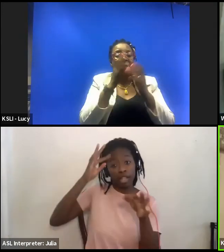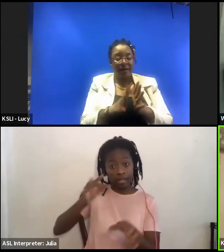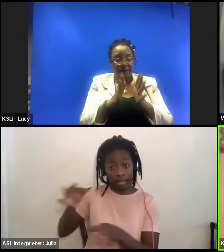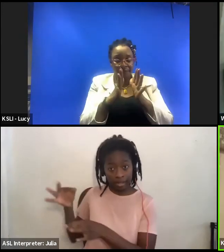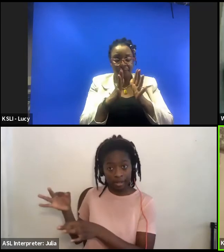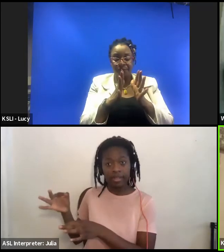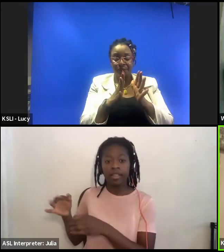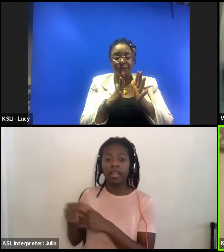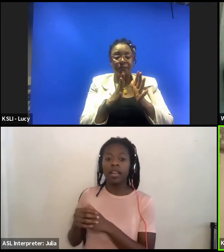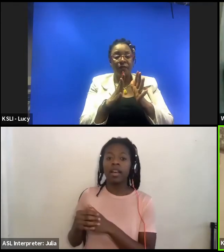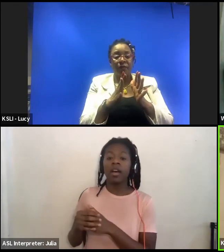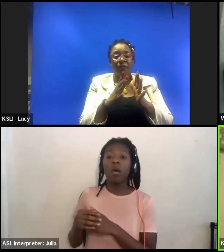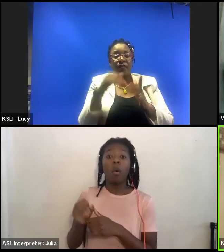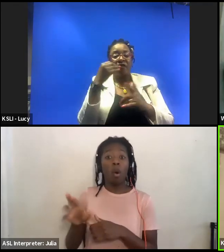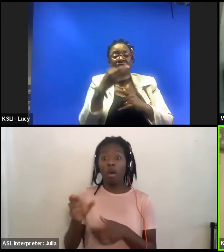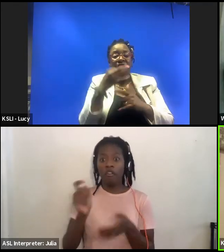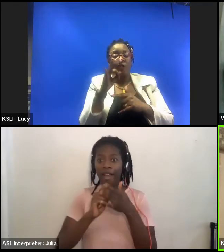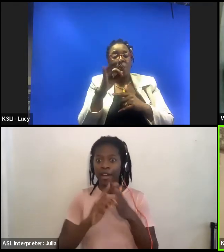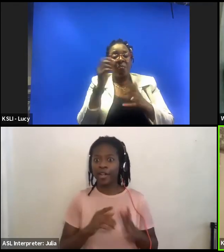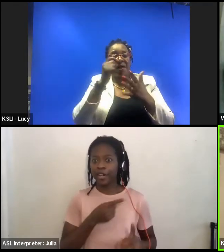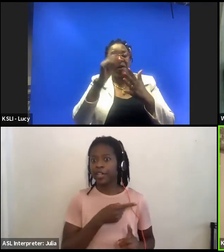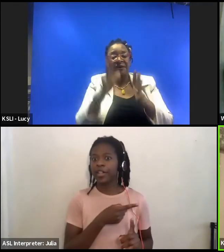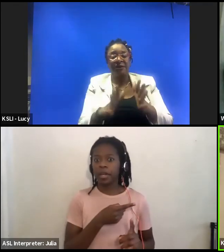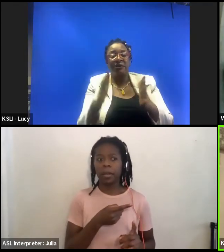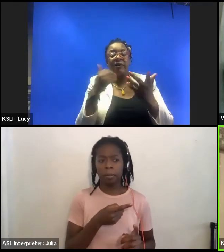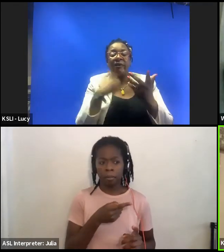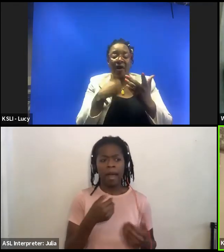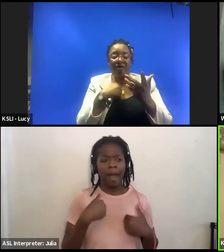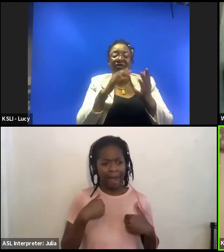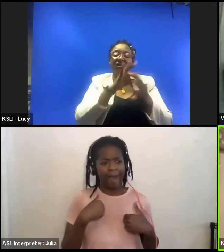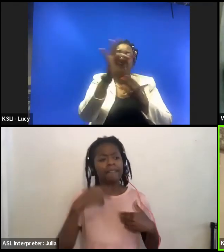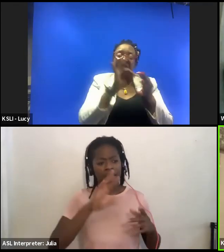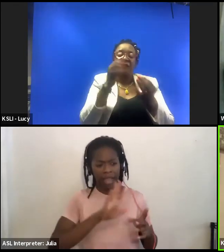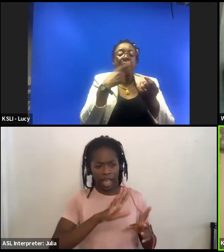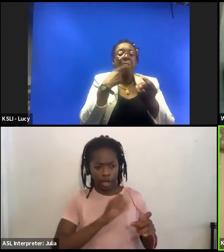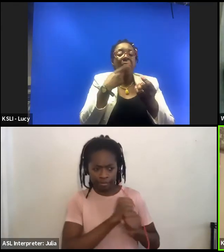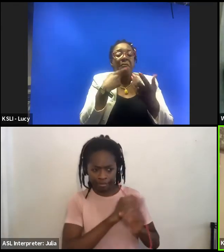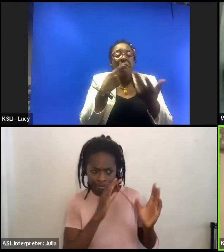or the writer kind of has a specific say with the kind of text they want on stage, of course.